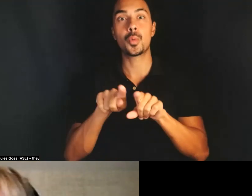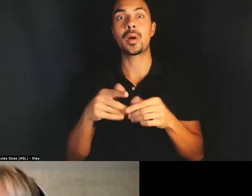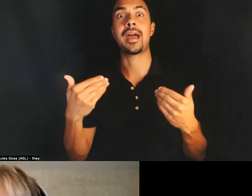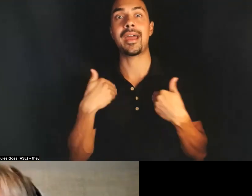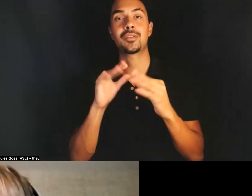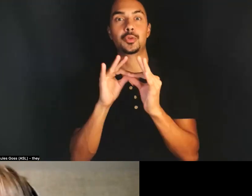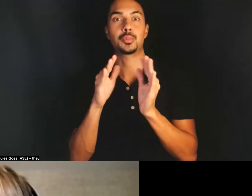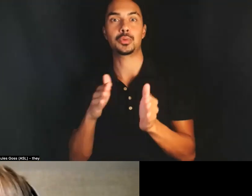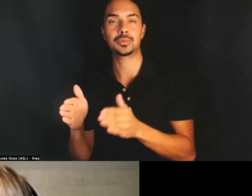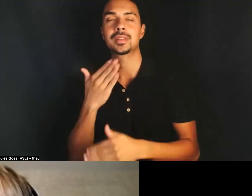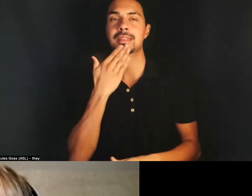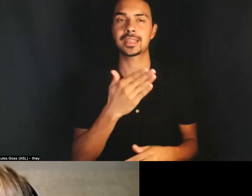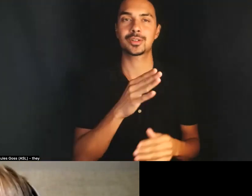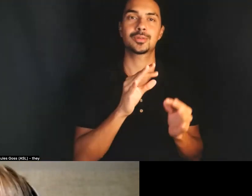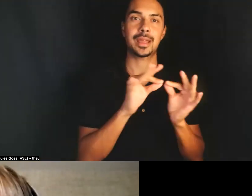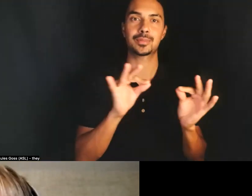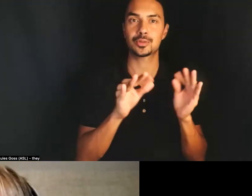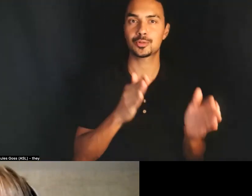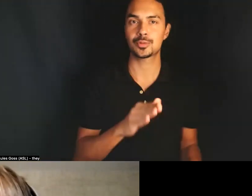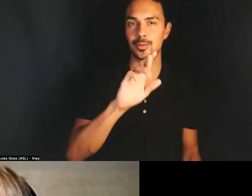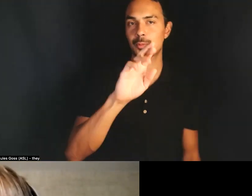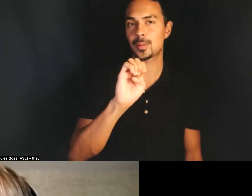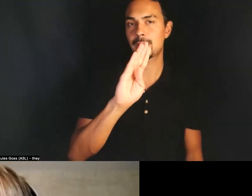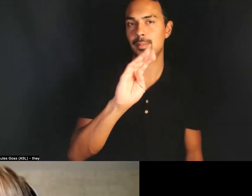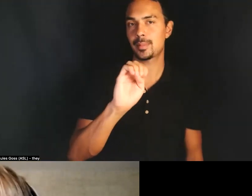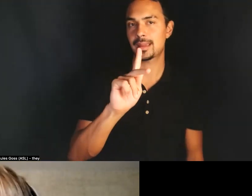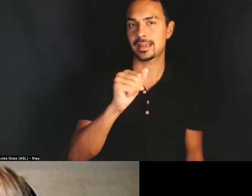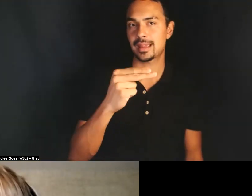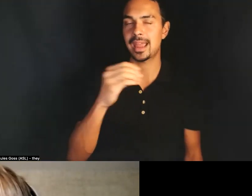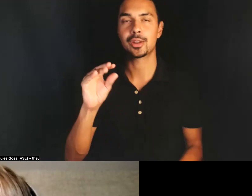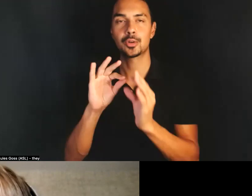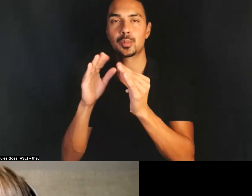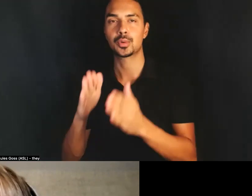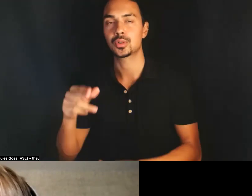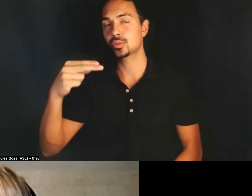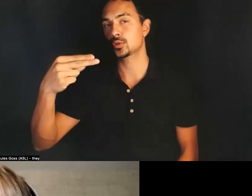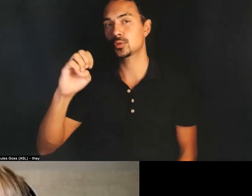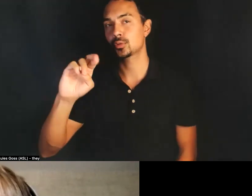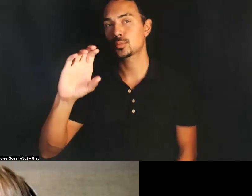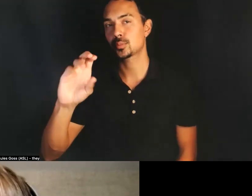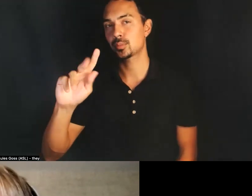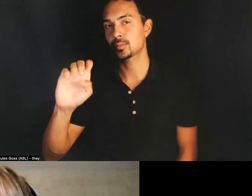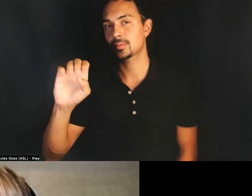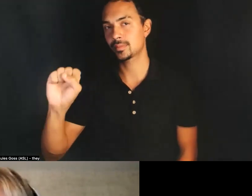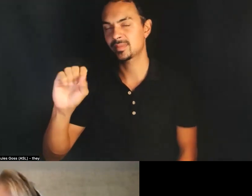captions and interpretation available for today's event. Thank you to our captioner, Rebecca, and our